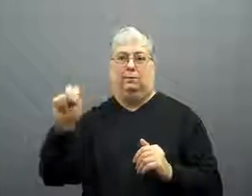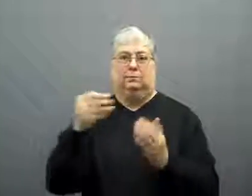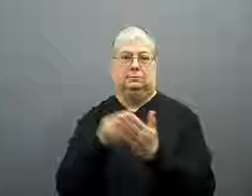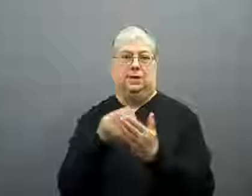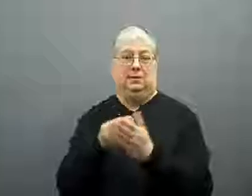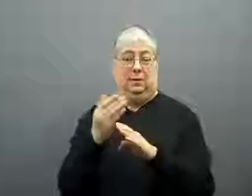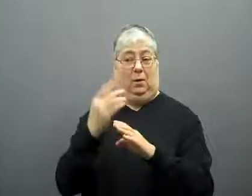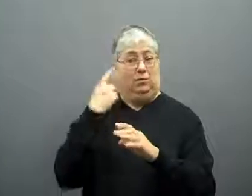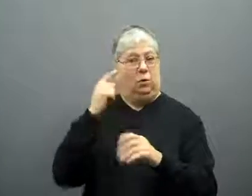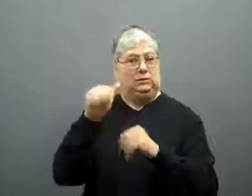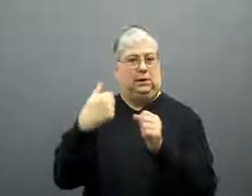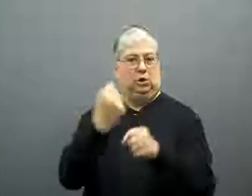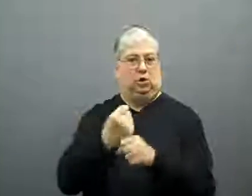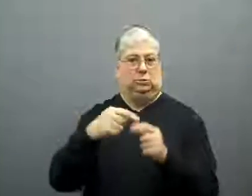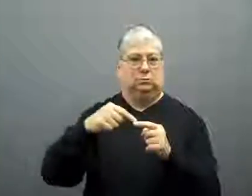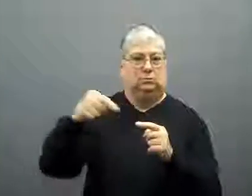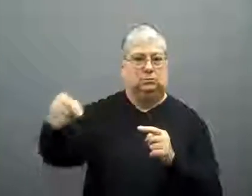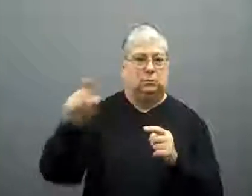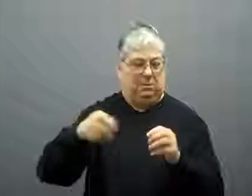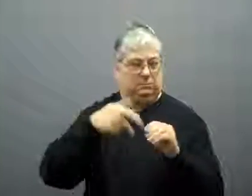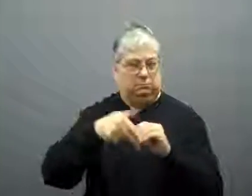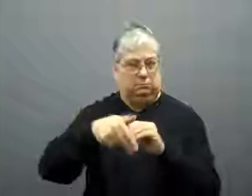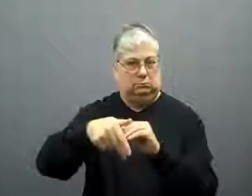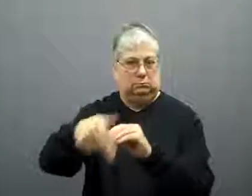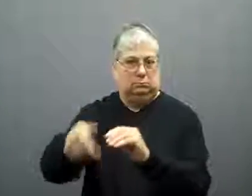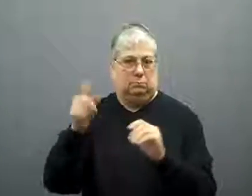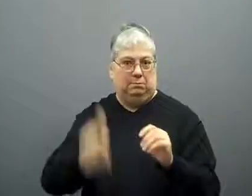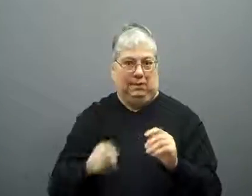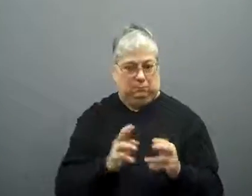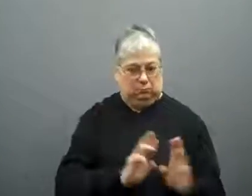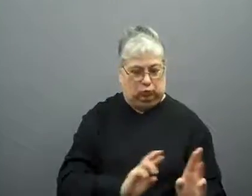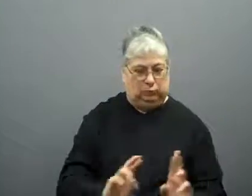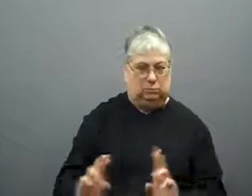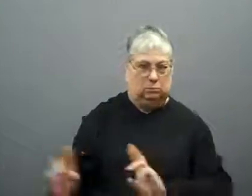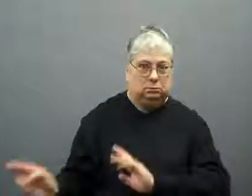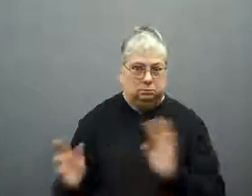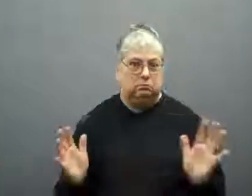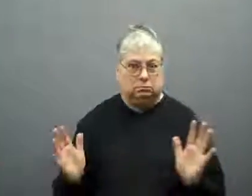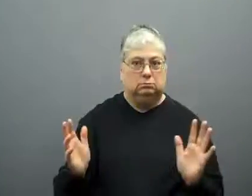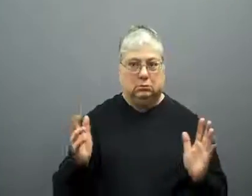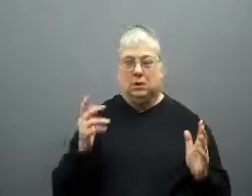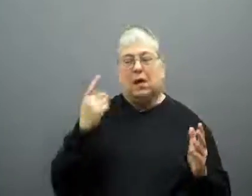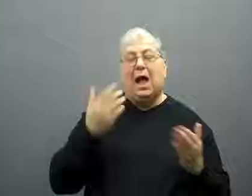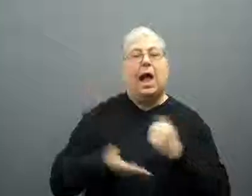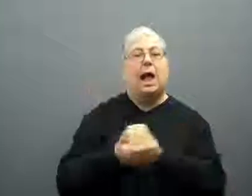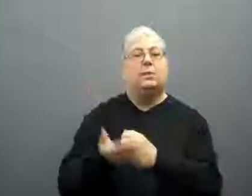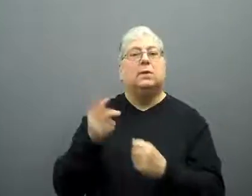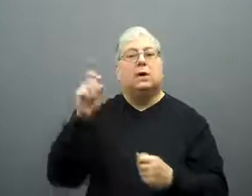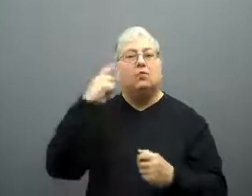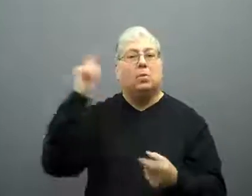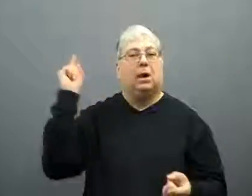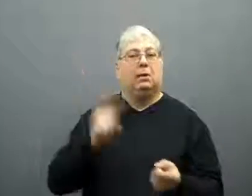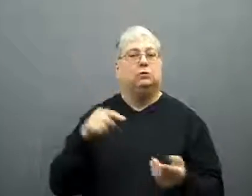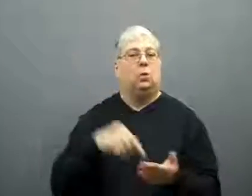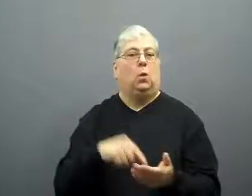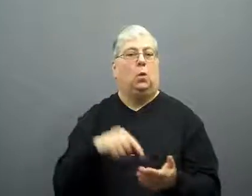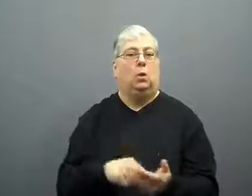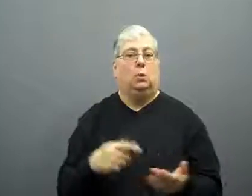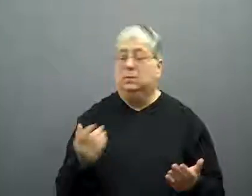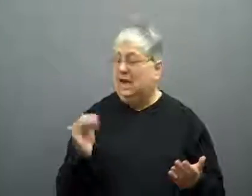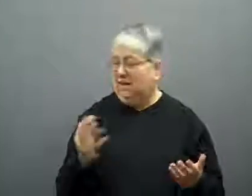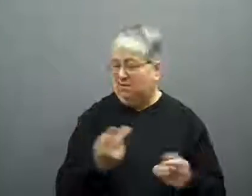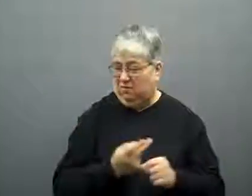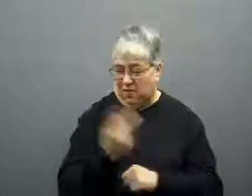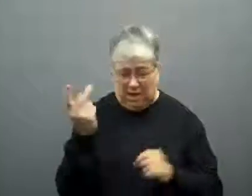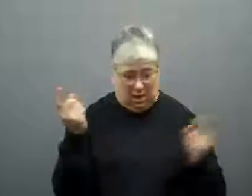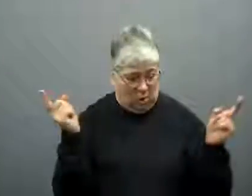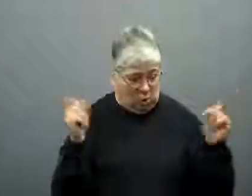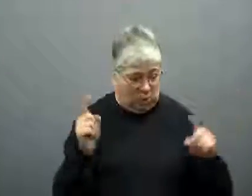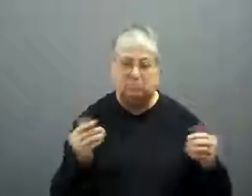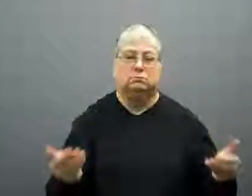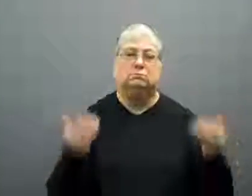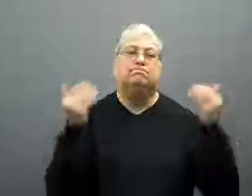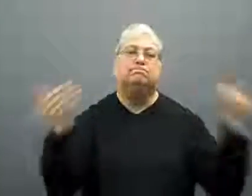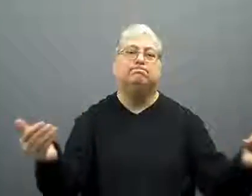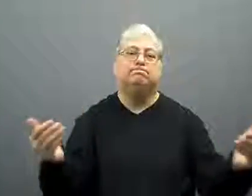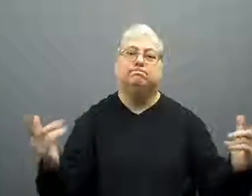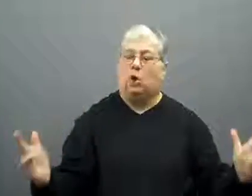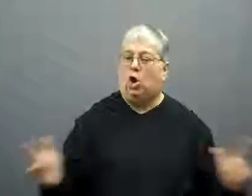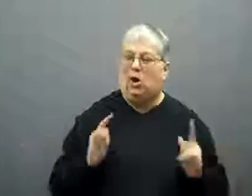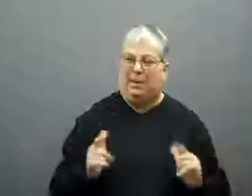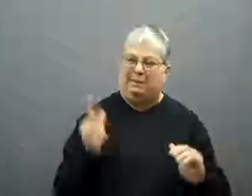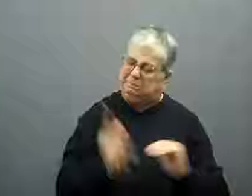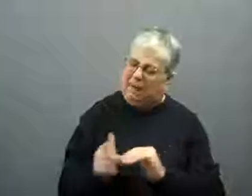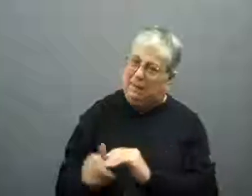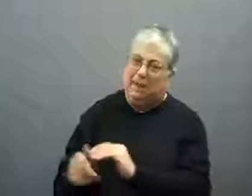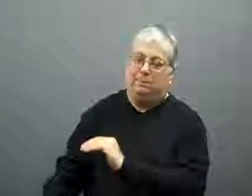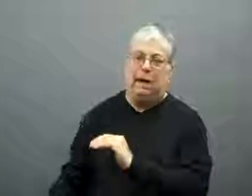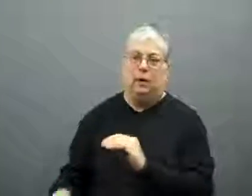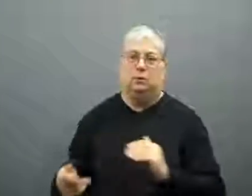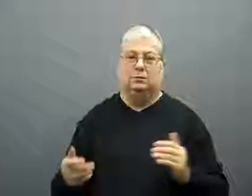over the next decade and reduce the amount owed,